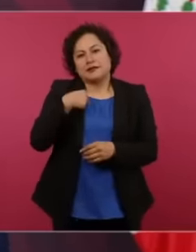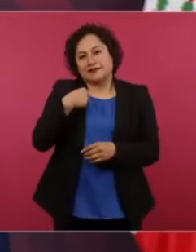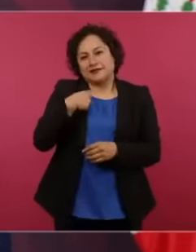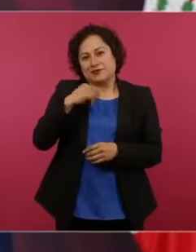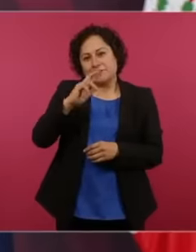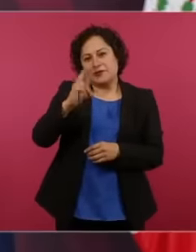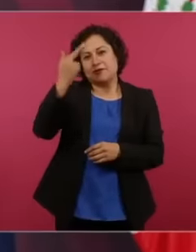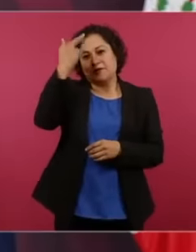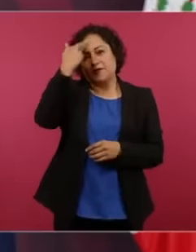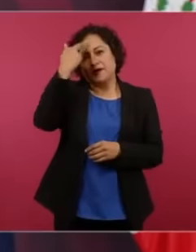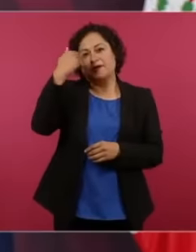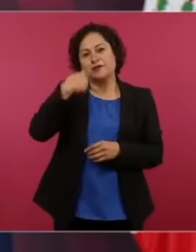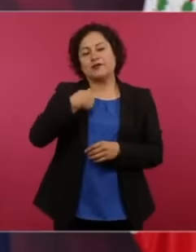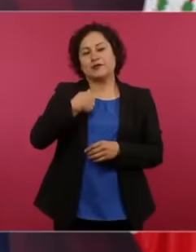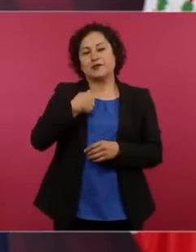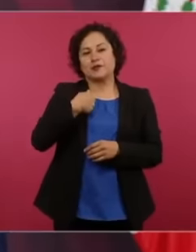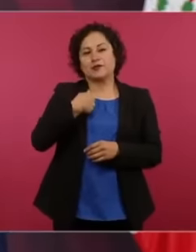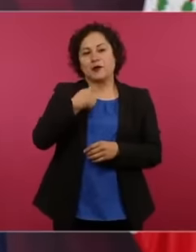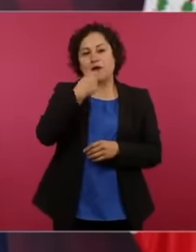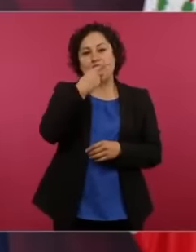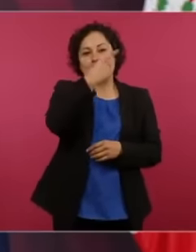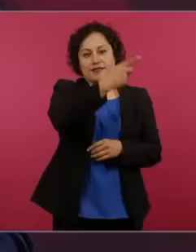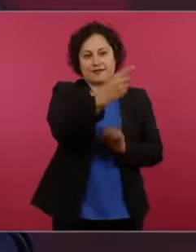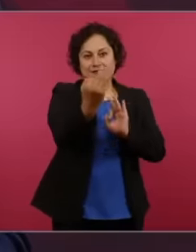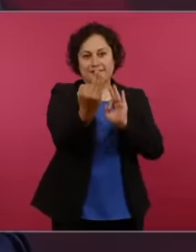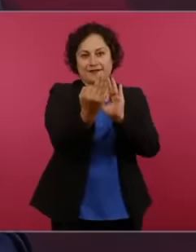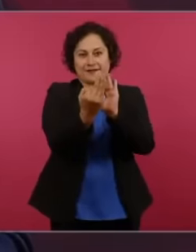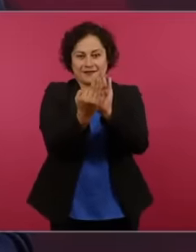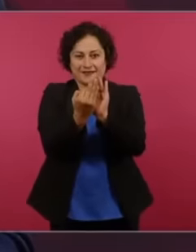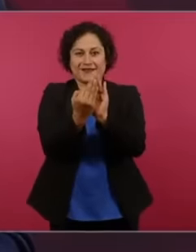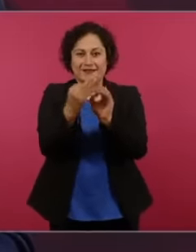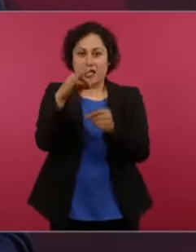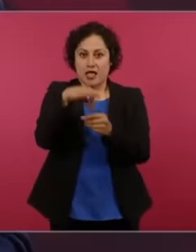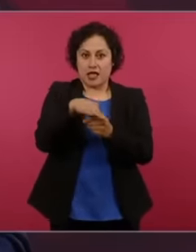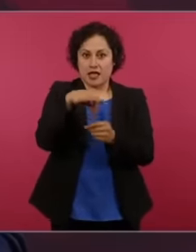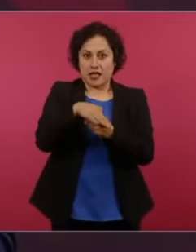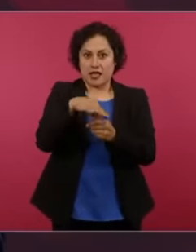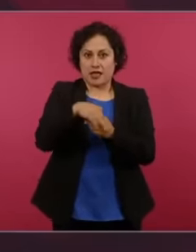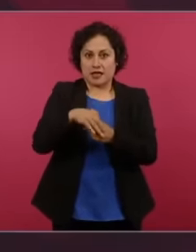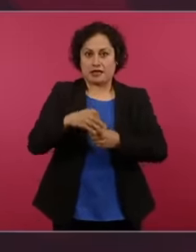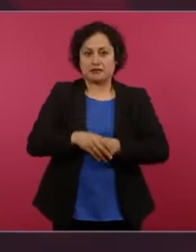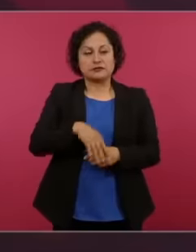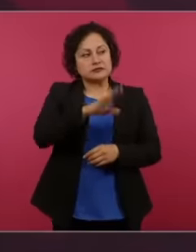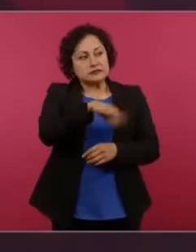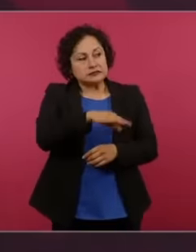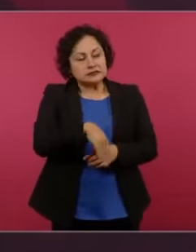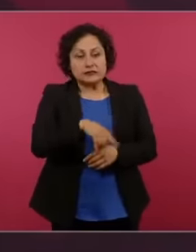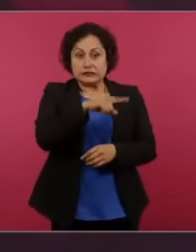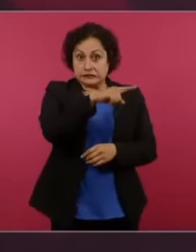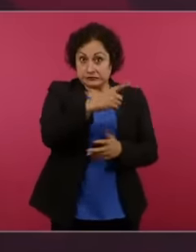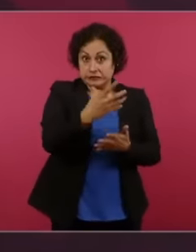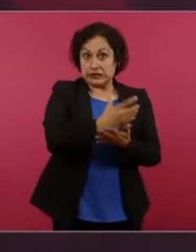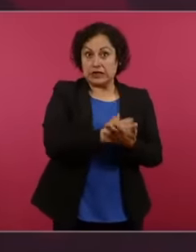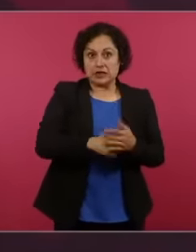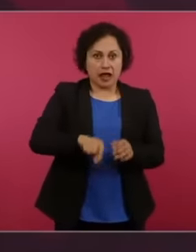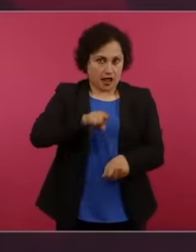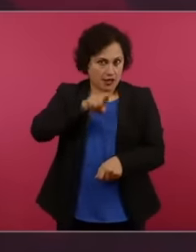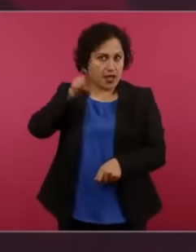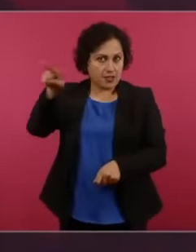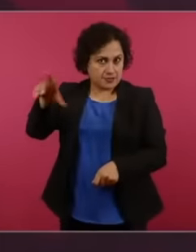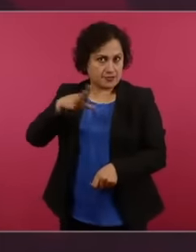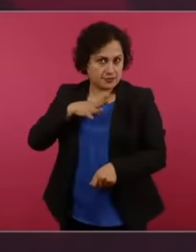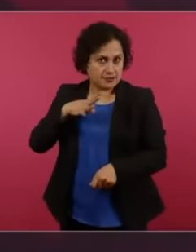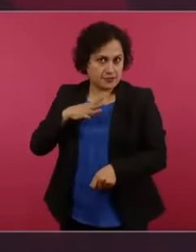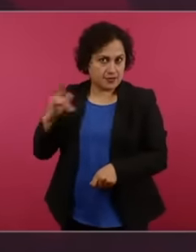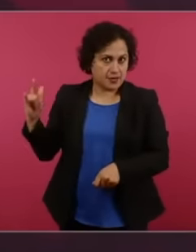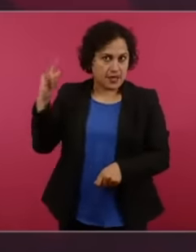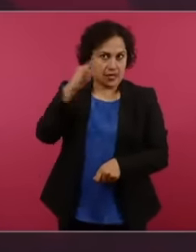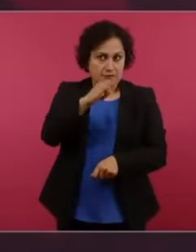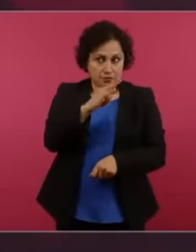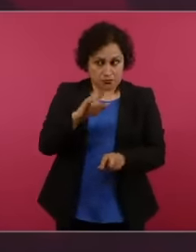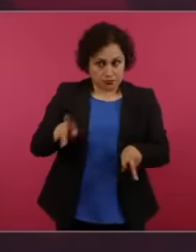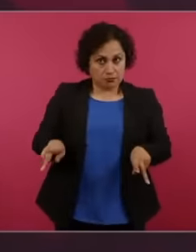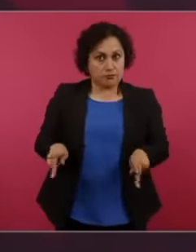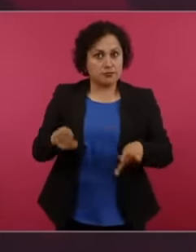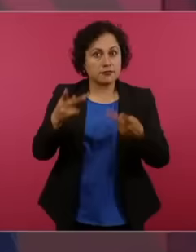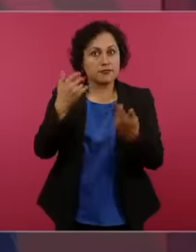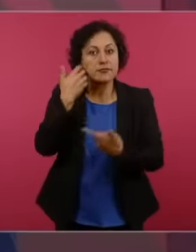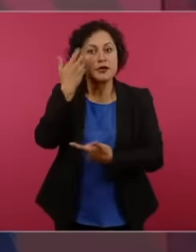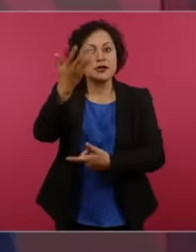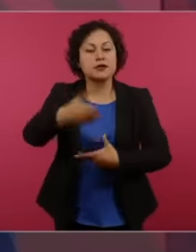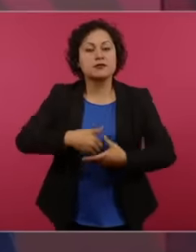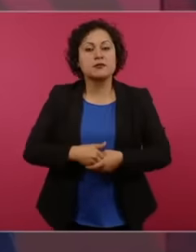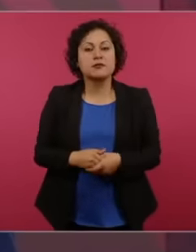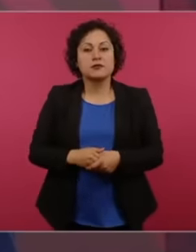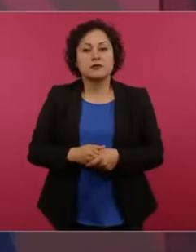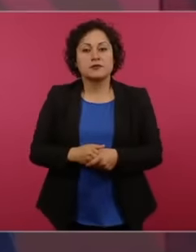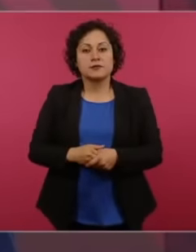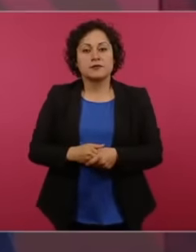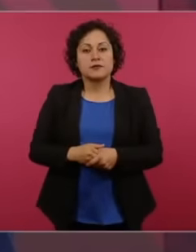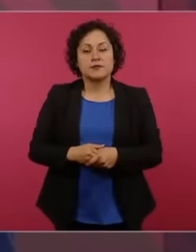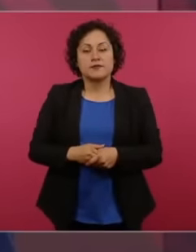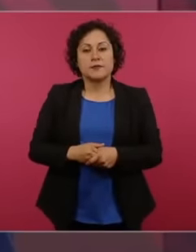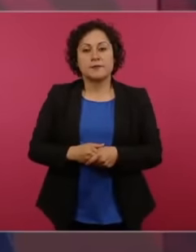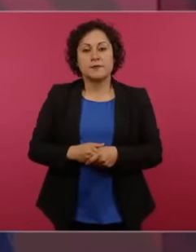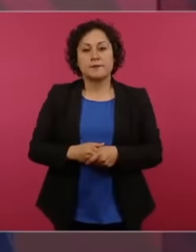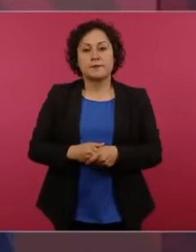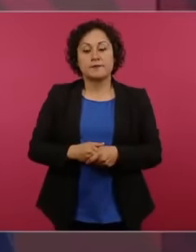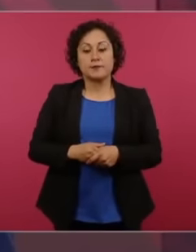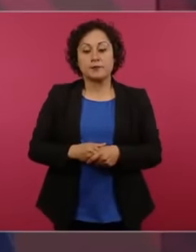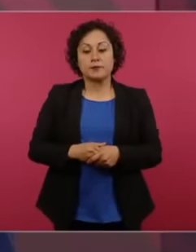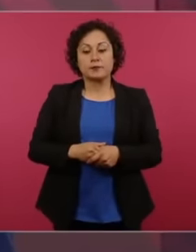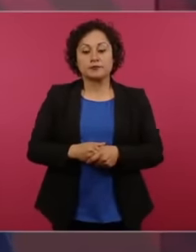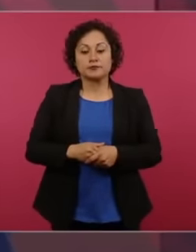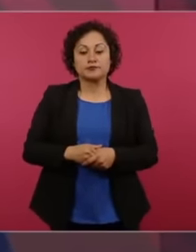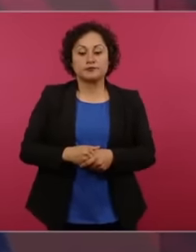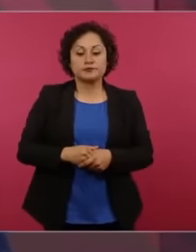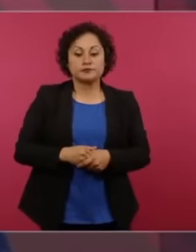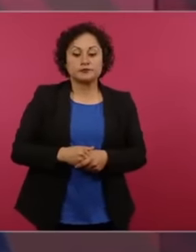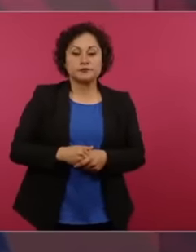the elections were coming. There's this plane that we're selling, but this one, but he didn't win,